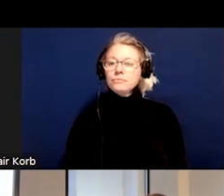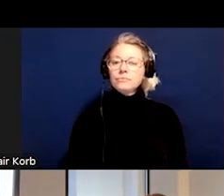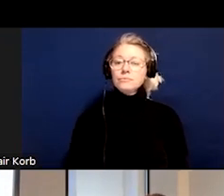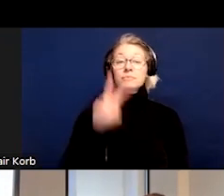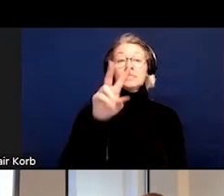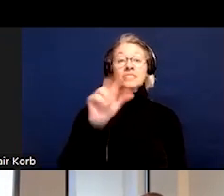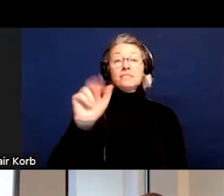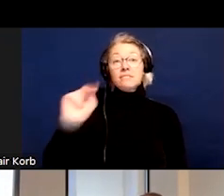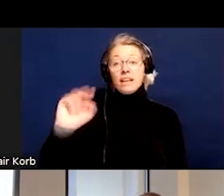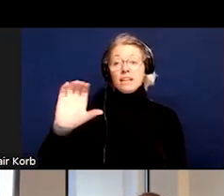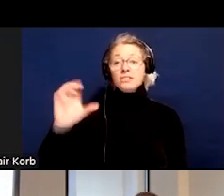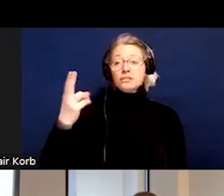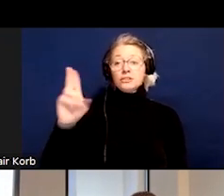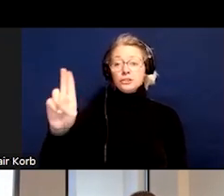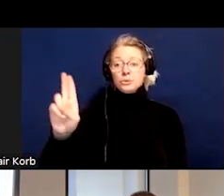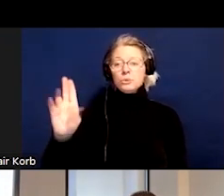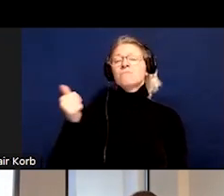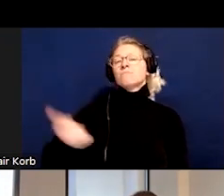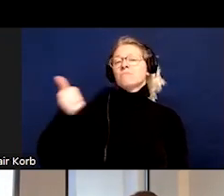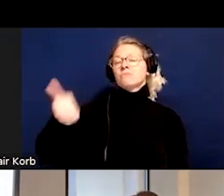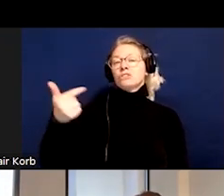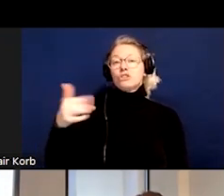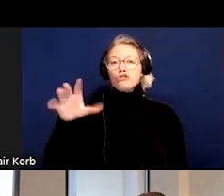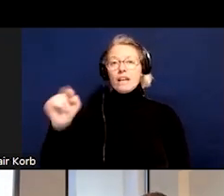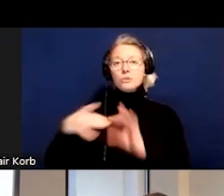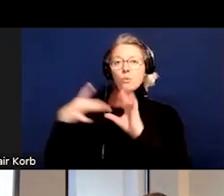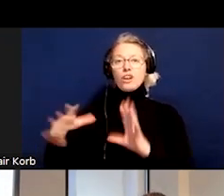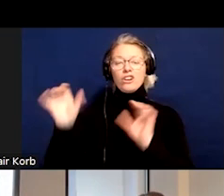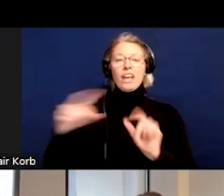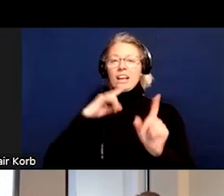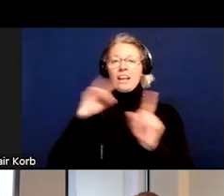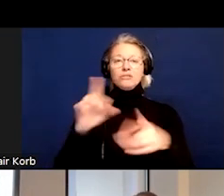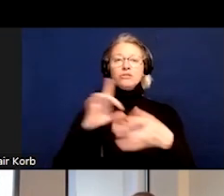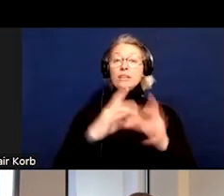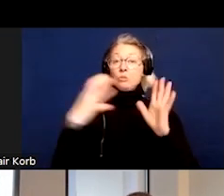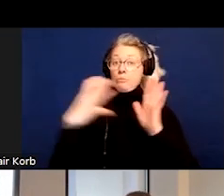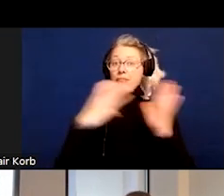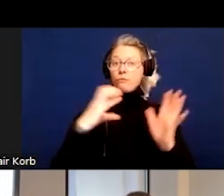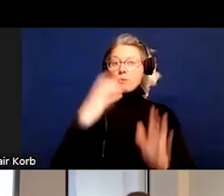or answer questions about our grant application platform, Smart Simple, or for questions about